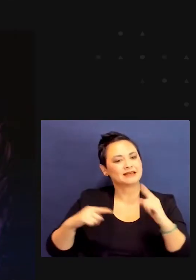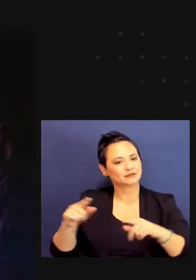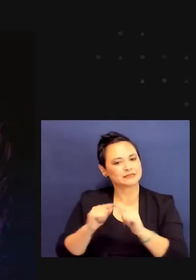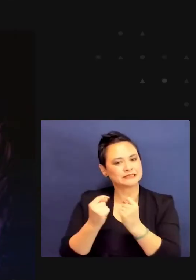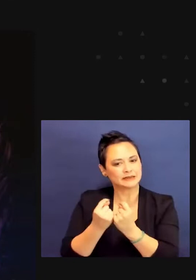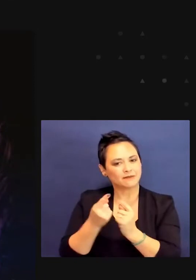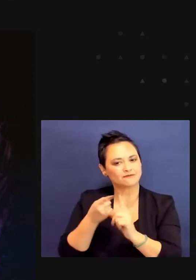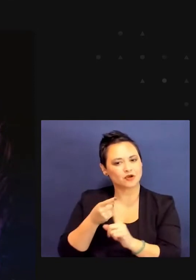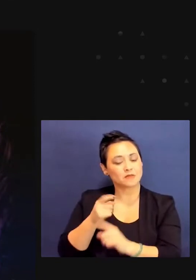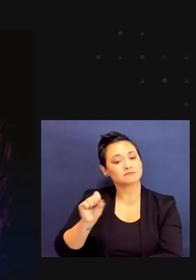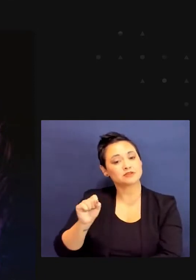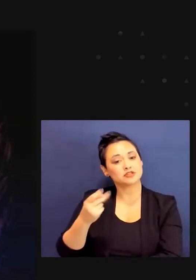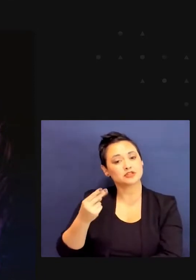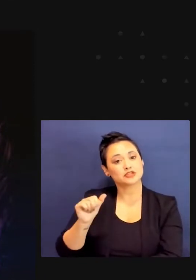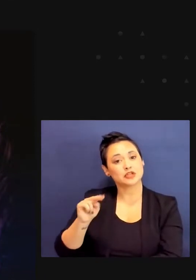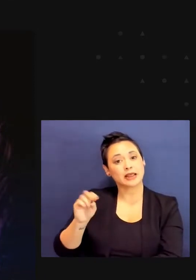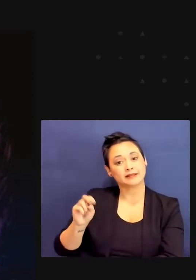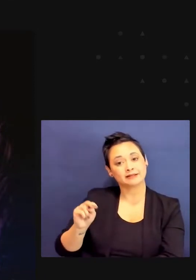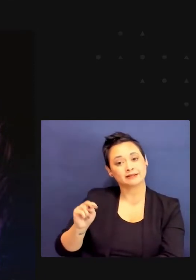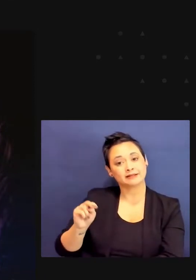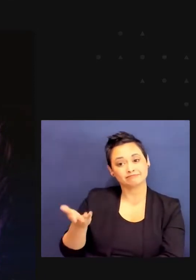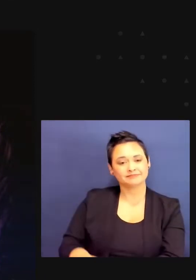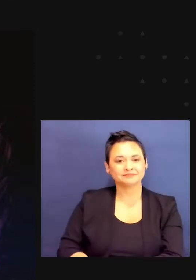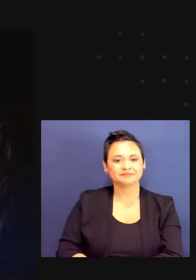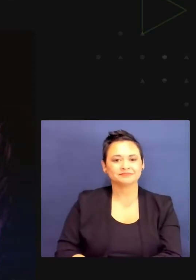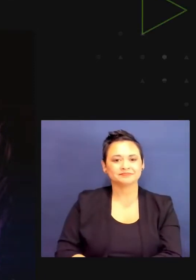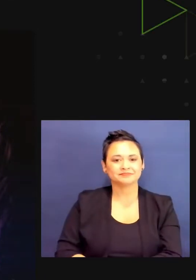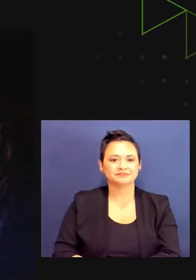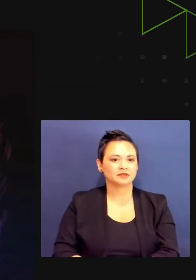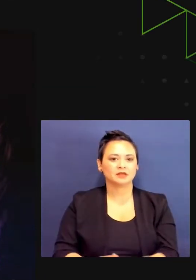So totally additive to all the wisdom that we've already heard